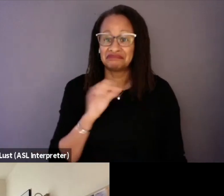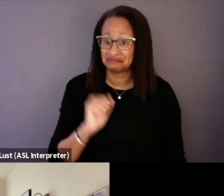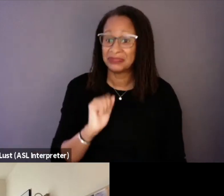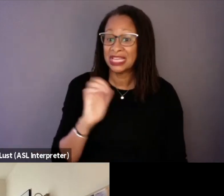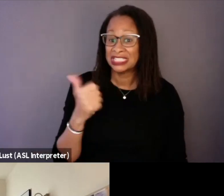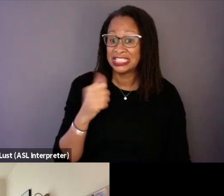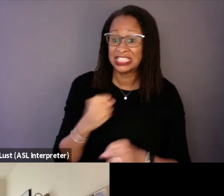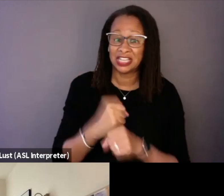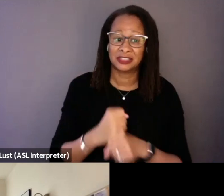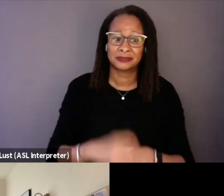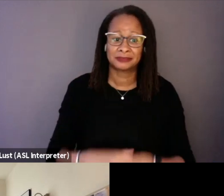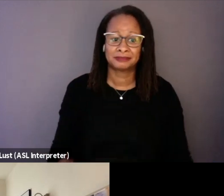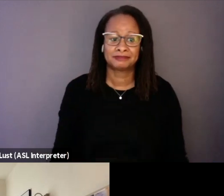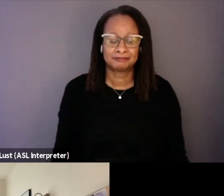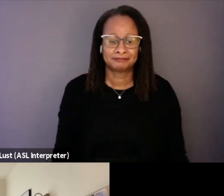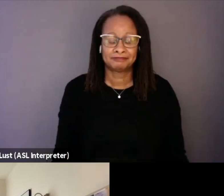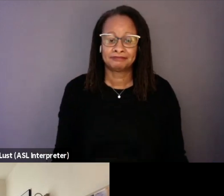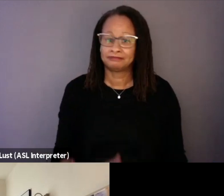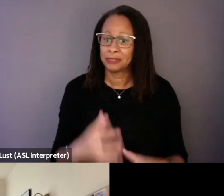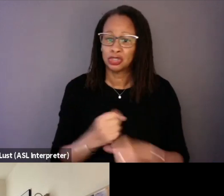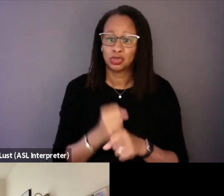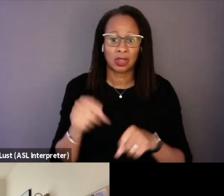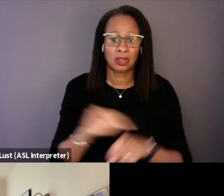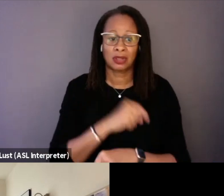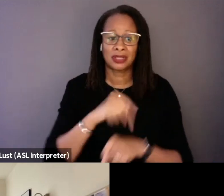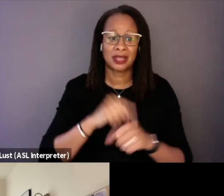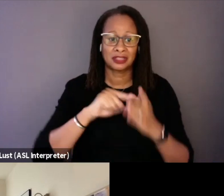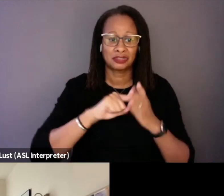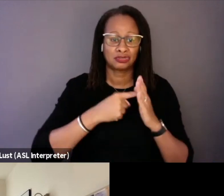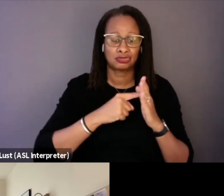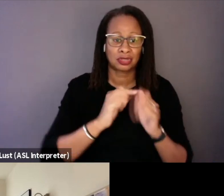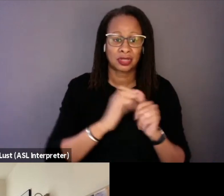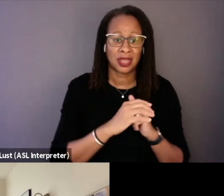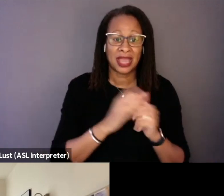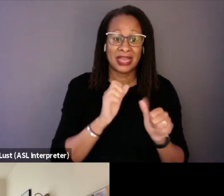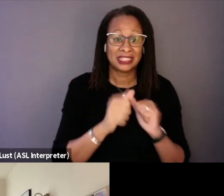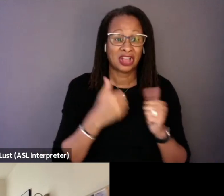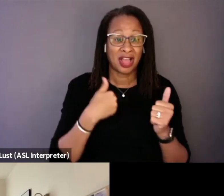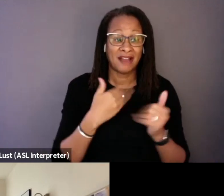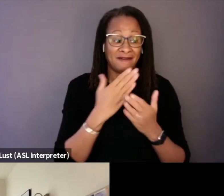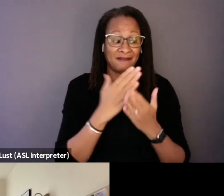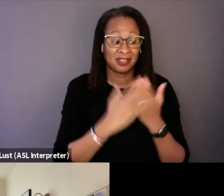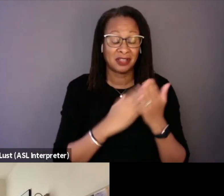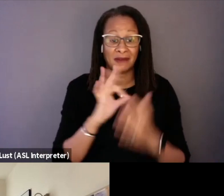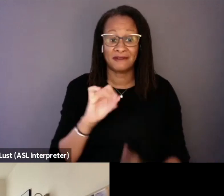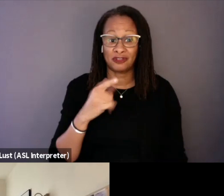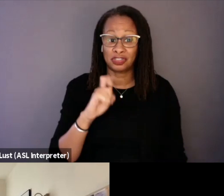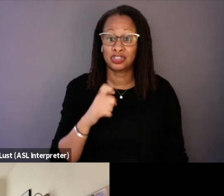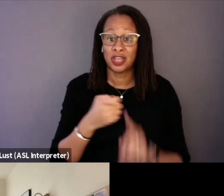It took that long. I started shooting--- I have some footage in the film from 2010,